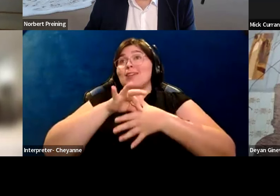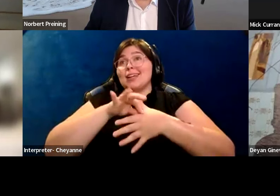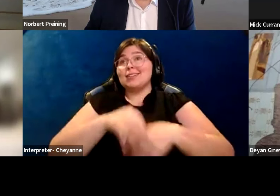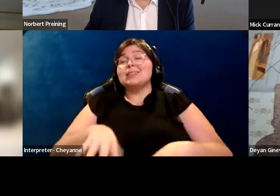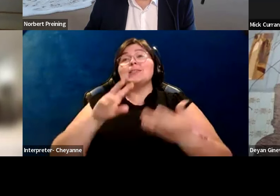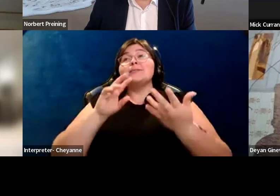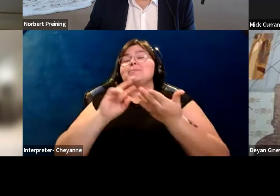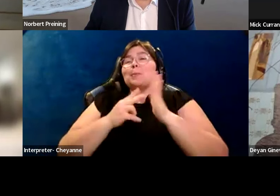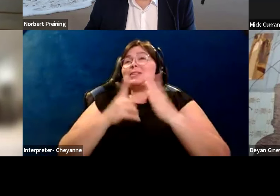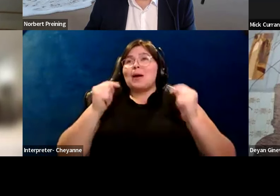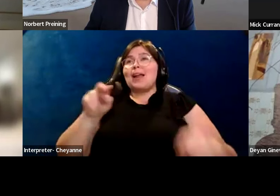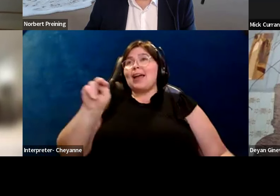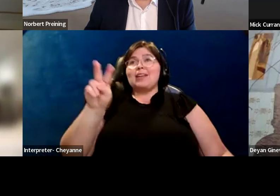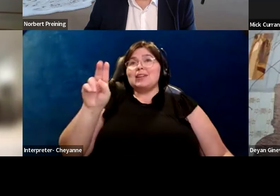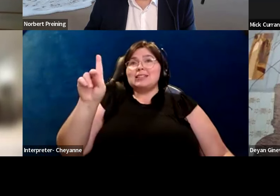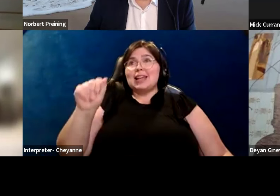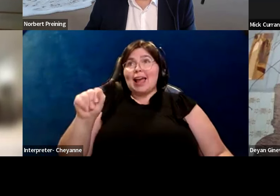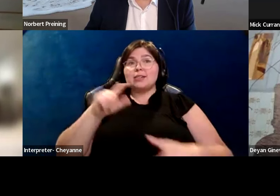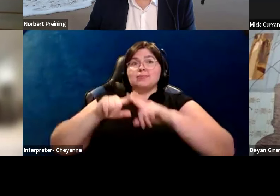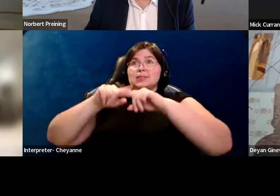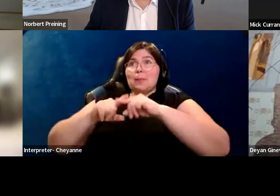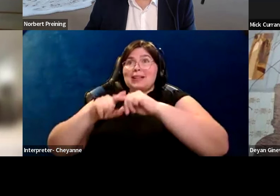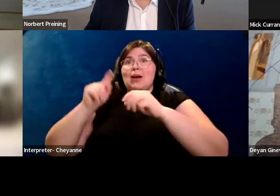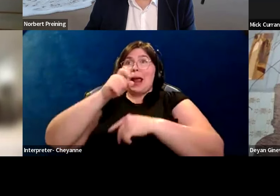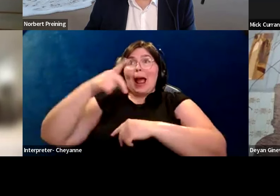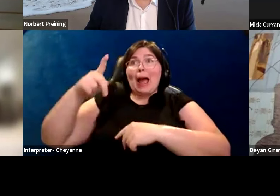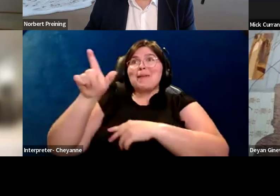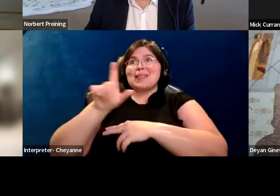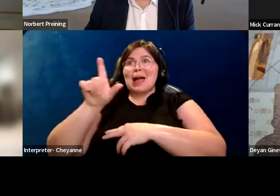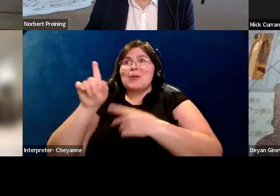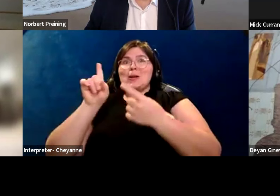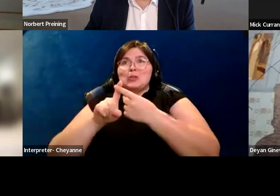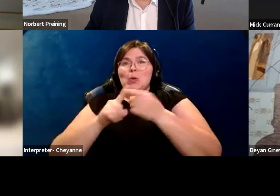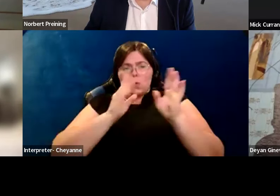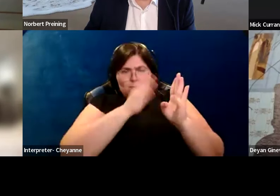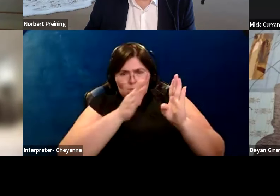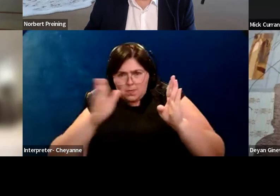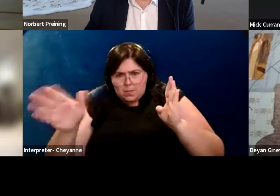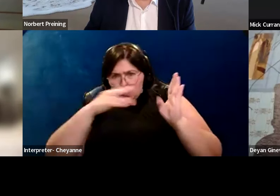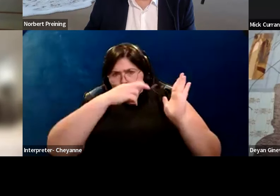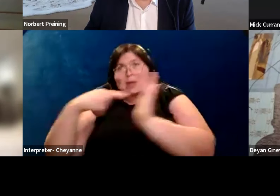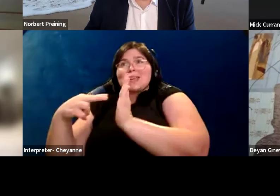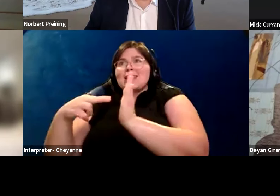on quite a few different apps and libraries and stuff to parse this MathML. Not only can it speak in Braille It,